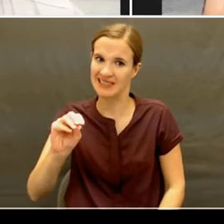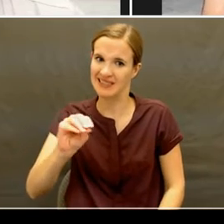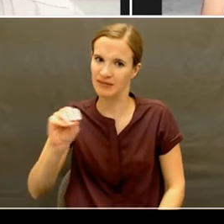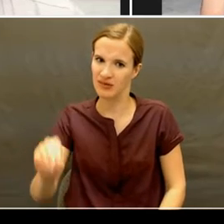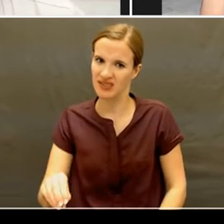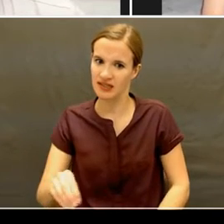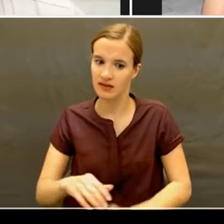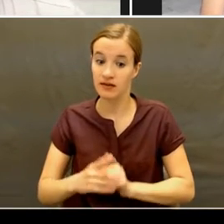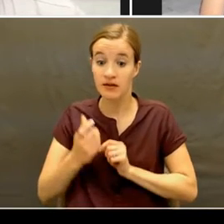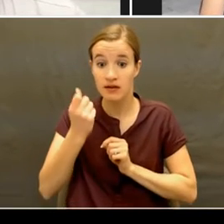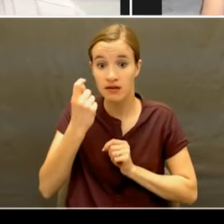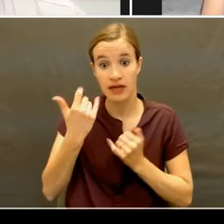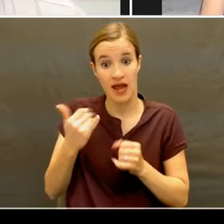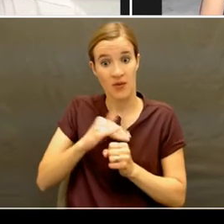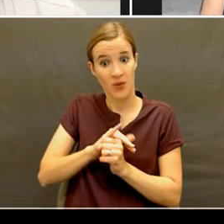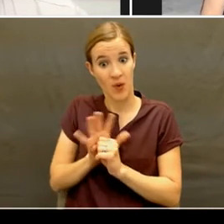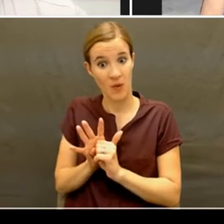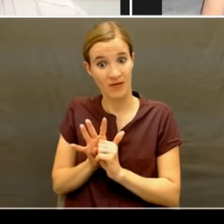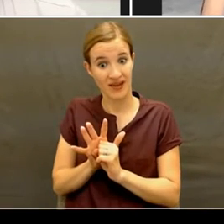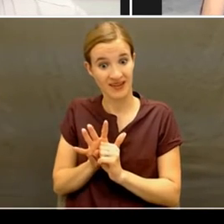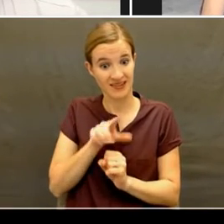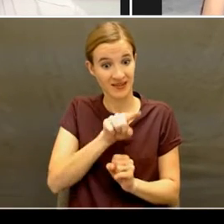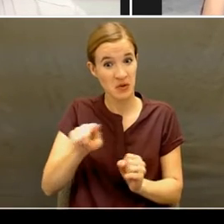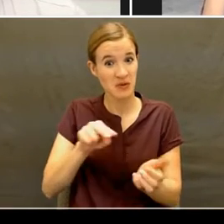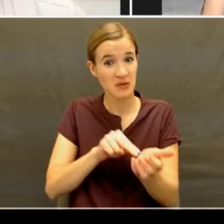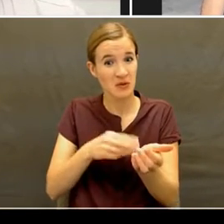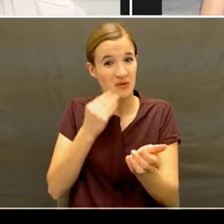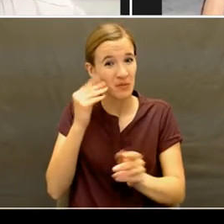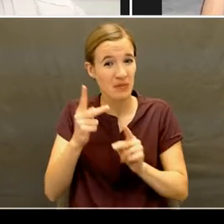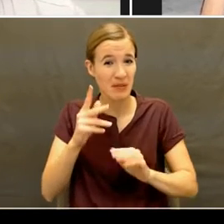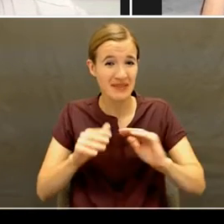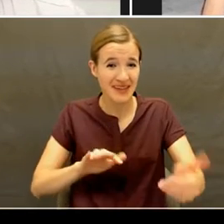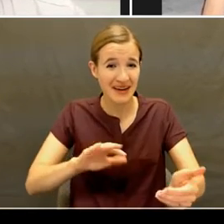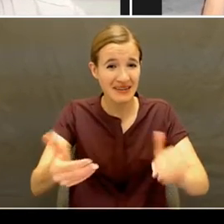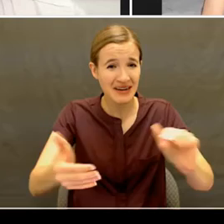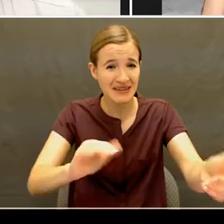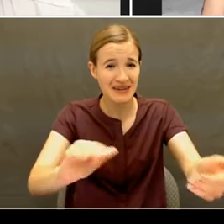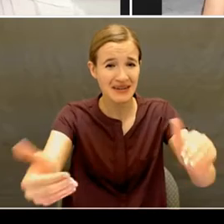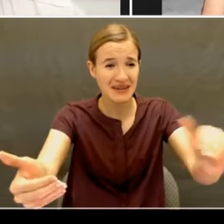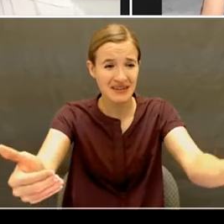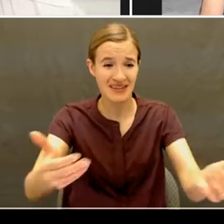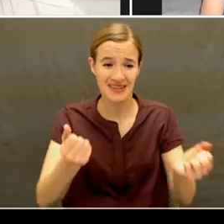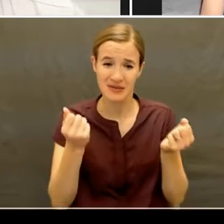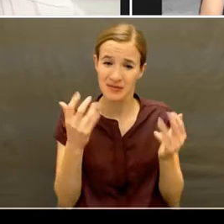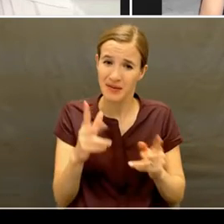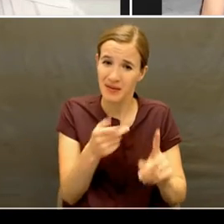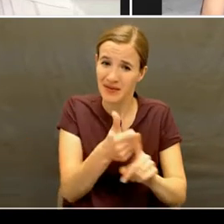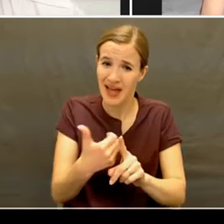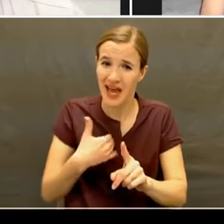we're going to have to all come together somehow. We've got to show that power again, or, or it can happen again.